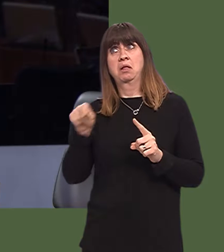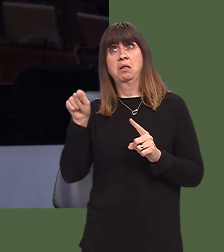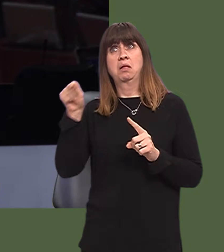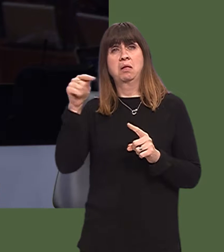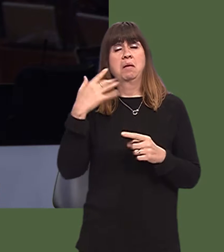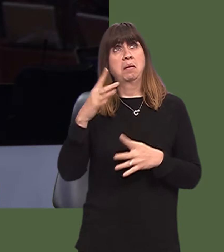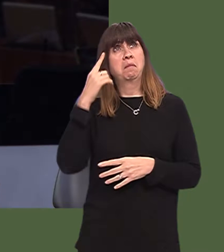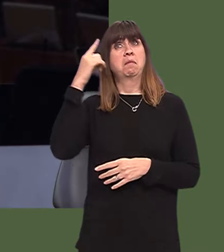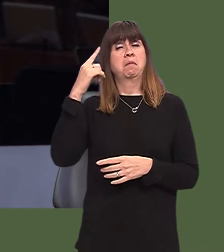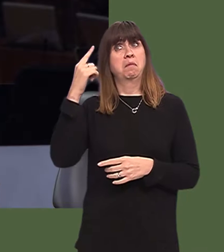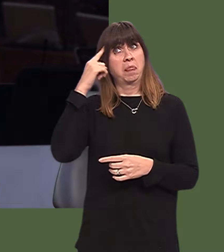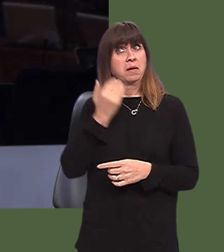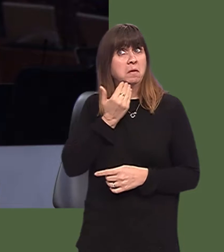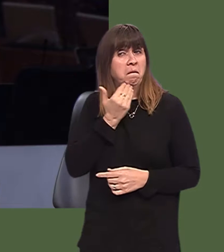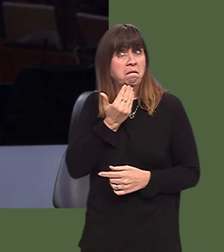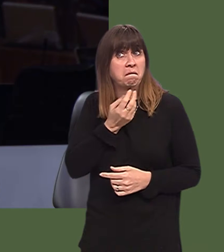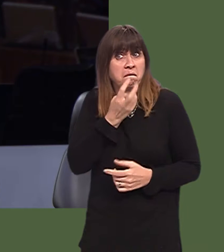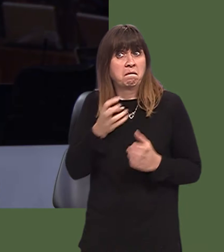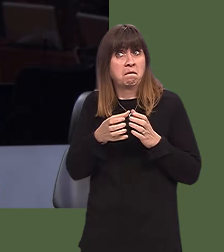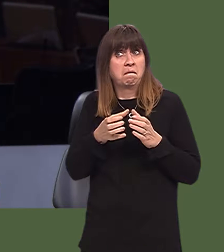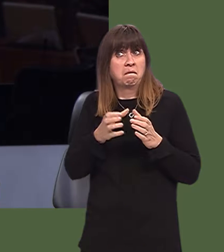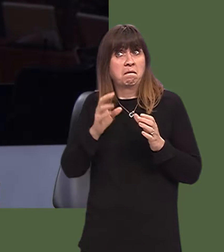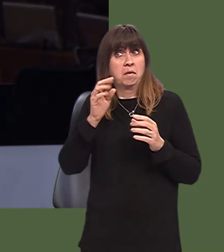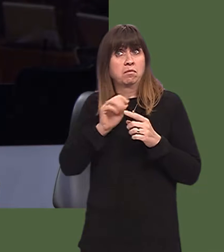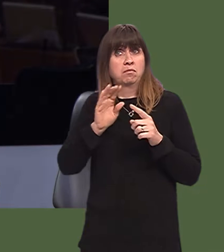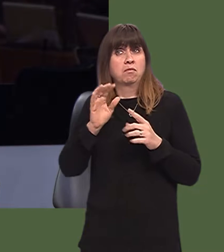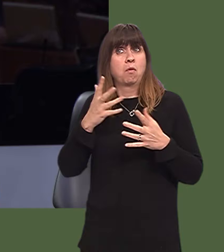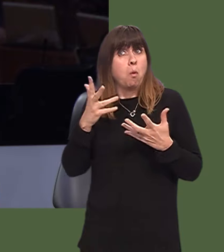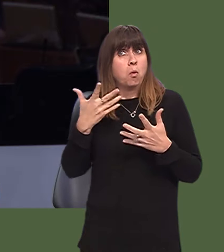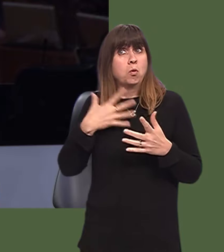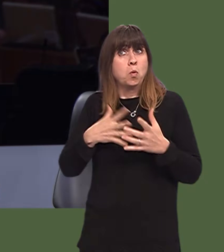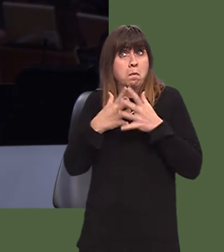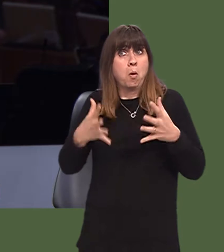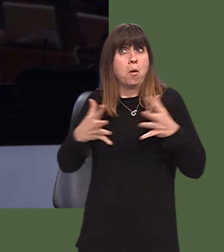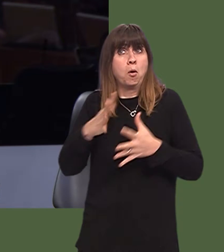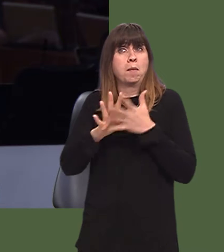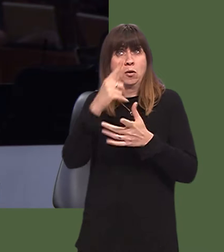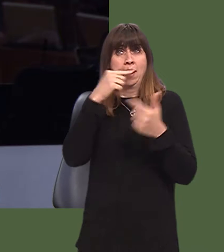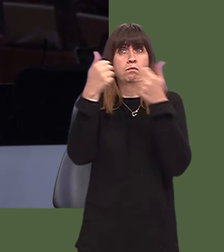Is that small number sufficient in order to reach your target and, if not, what will you